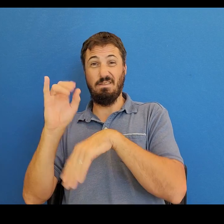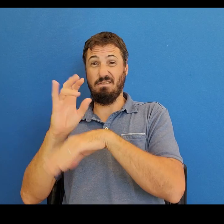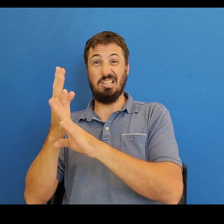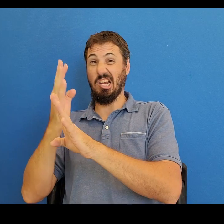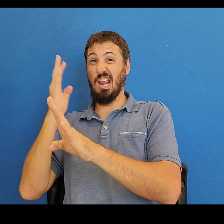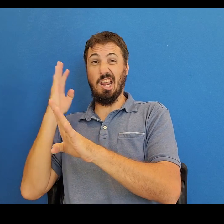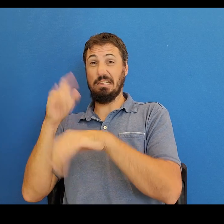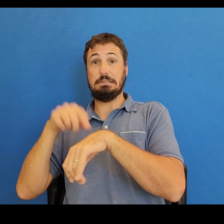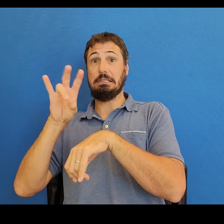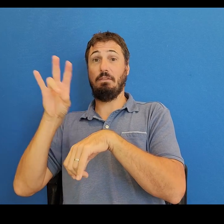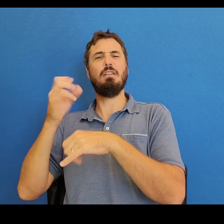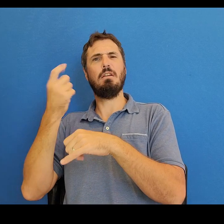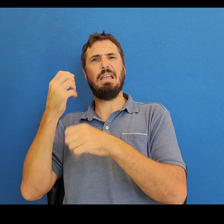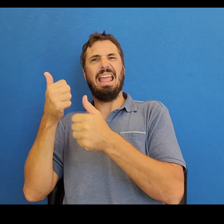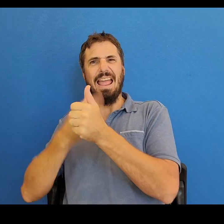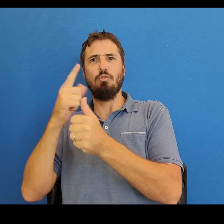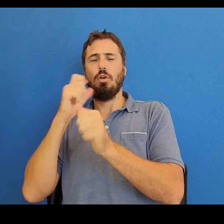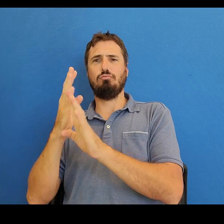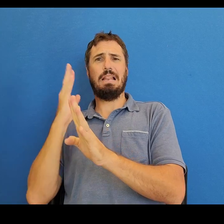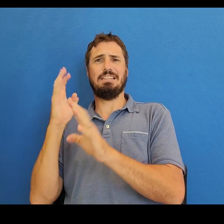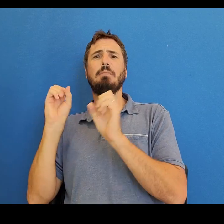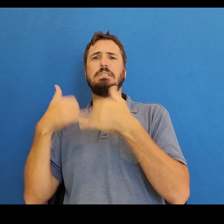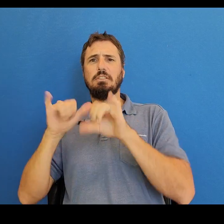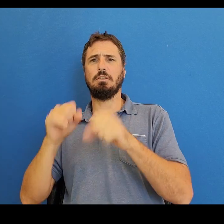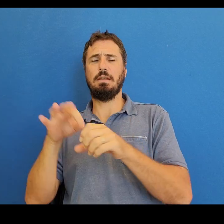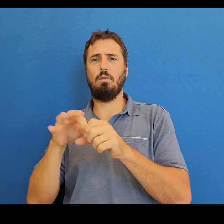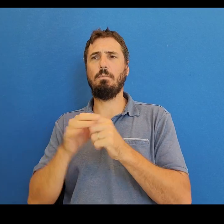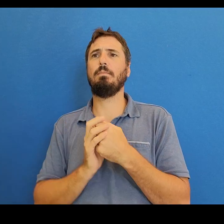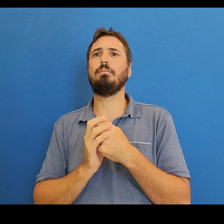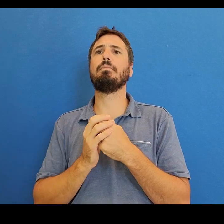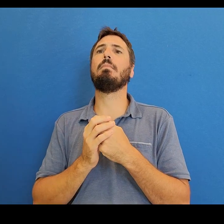allowed to vote. Official ballot drop boxes are also available islandwide at: Drop boxes will be accessible 24/7 until 7 p.m. on Saturday, August 13. For more information, please contact the Office of the County Clerk, Elections Division at 808-241‐4800